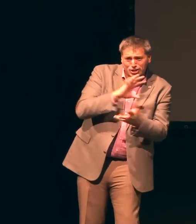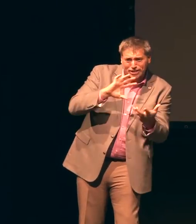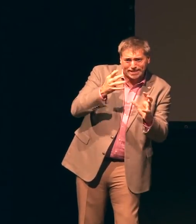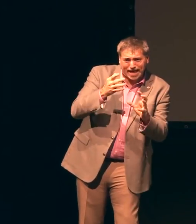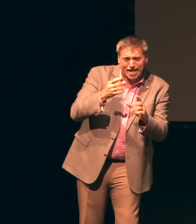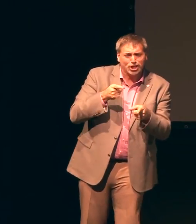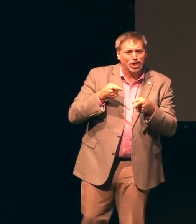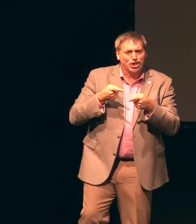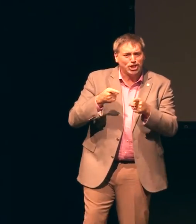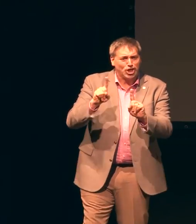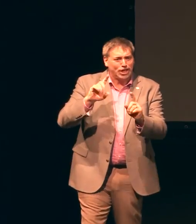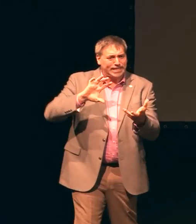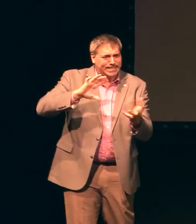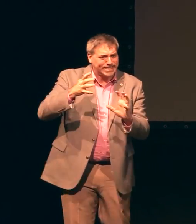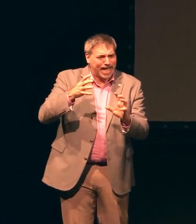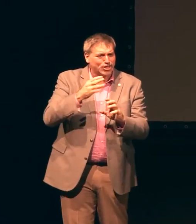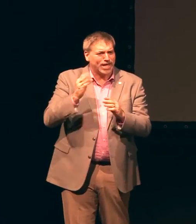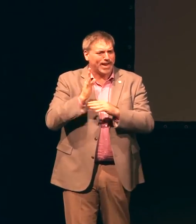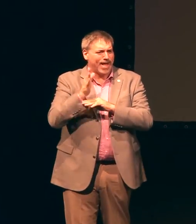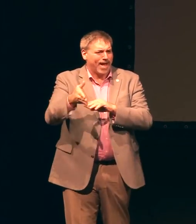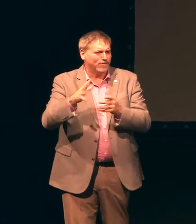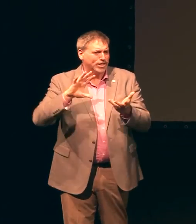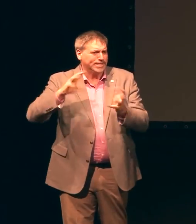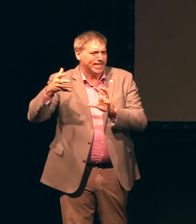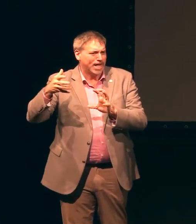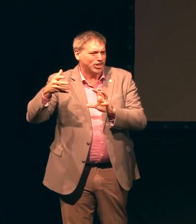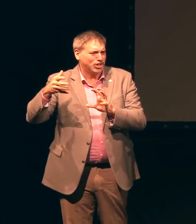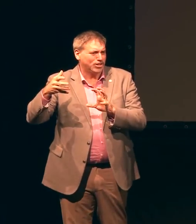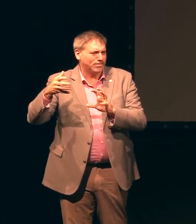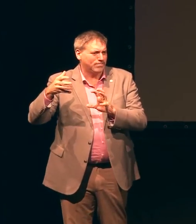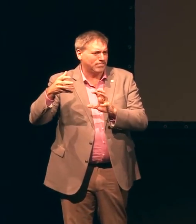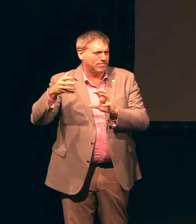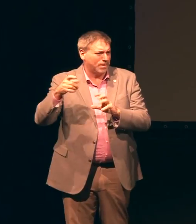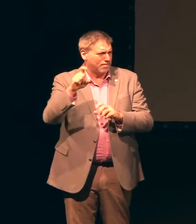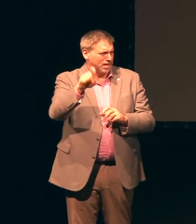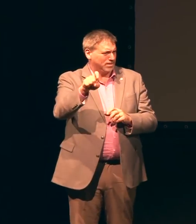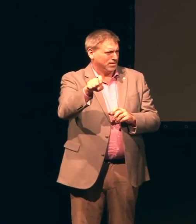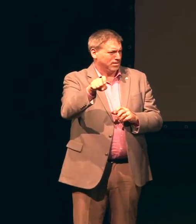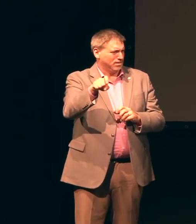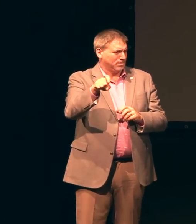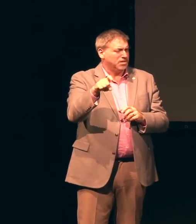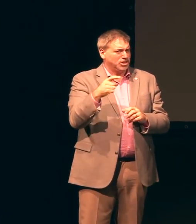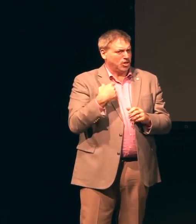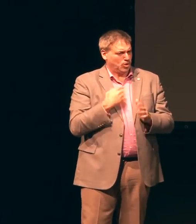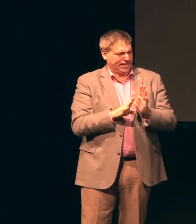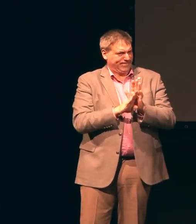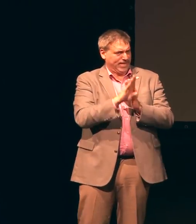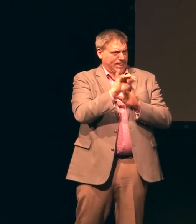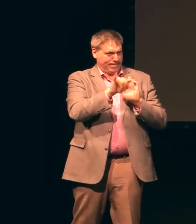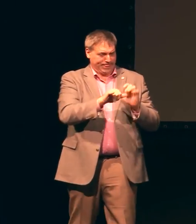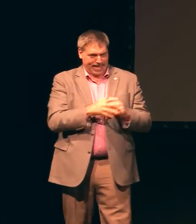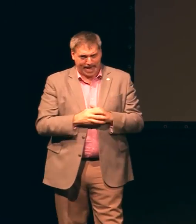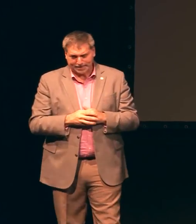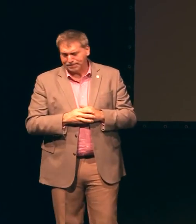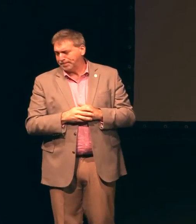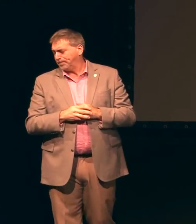communication before the disaster, during, and also for after the disaster. It's impertive. We're